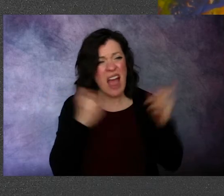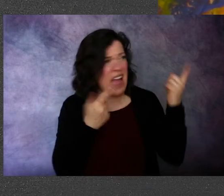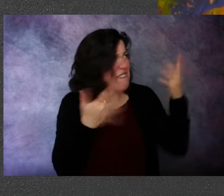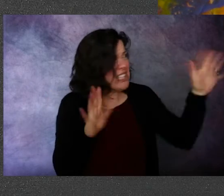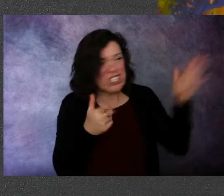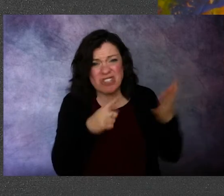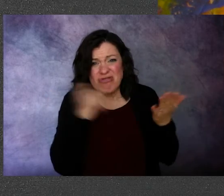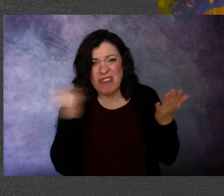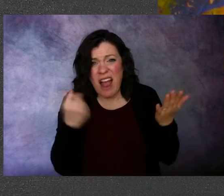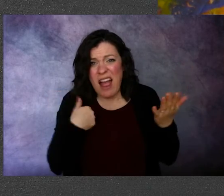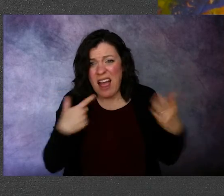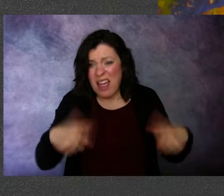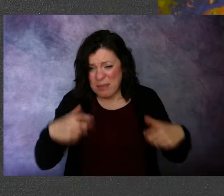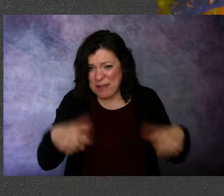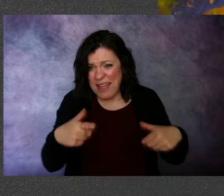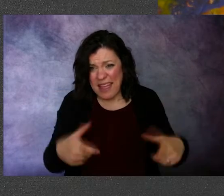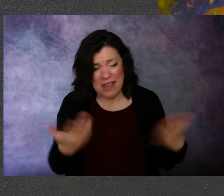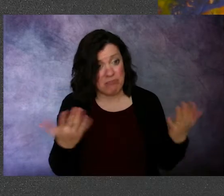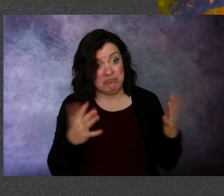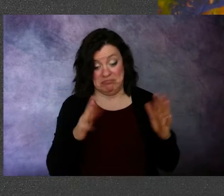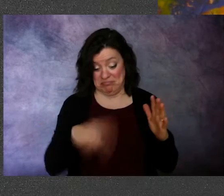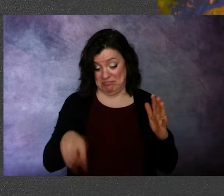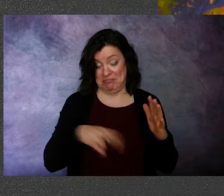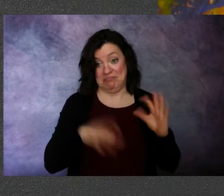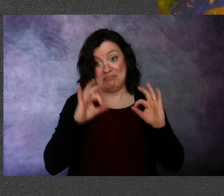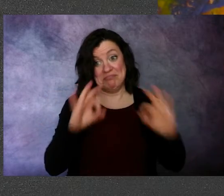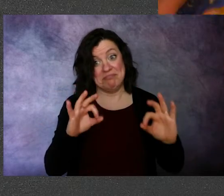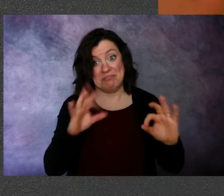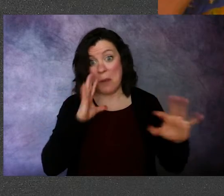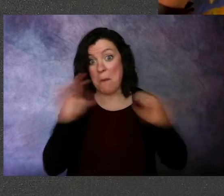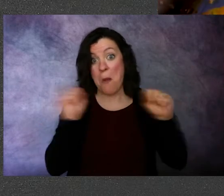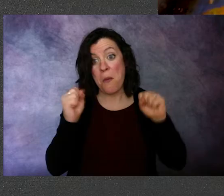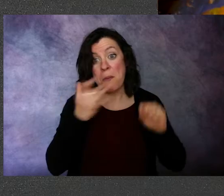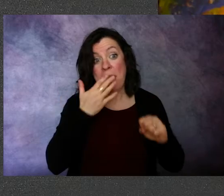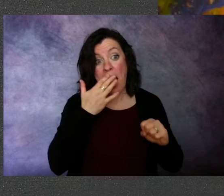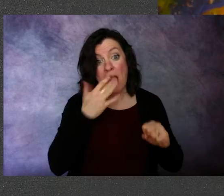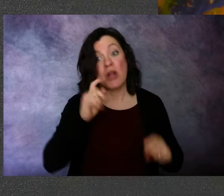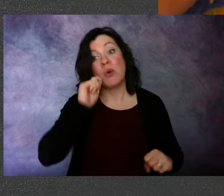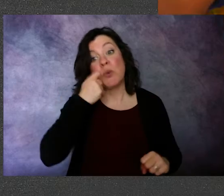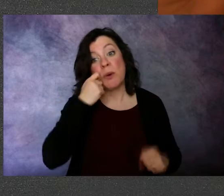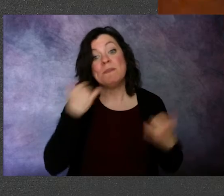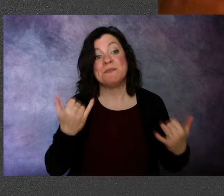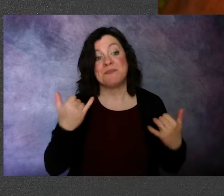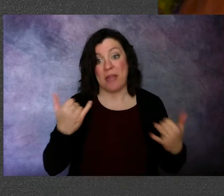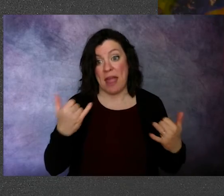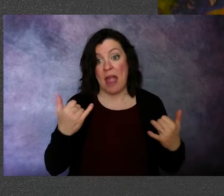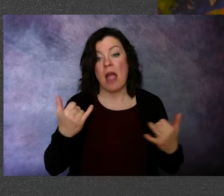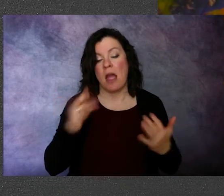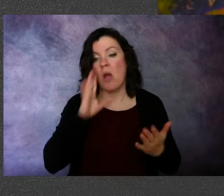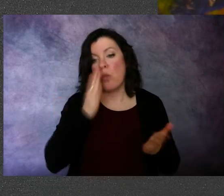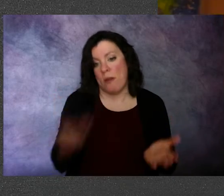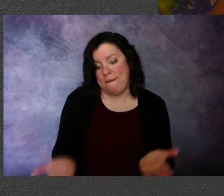All right, I have some good-looking dinosaur skin. Now, turn your paper over.